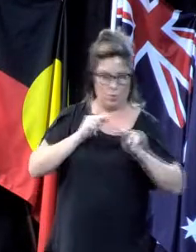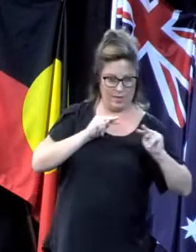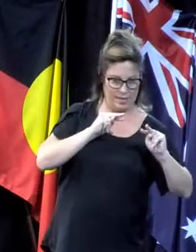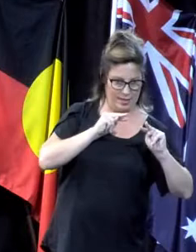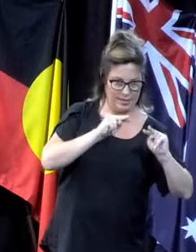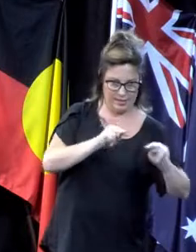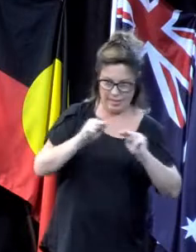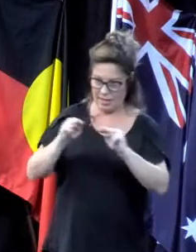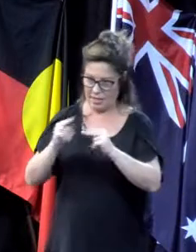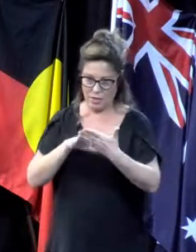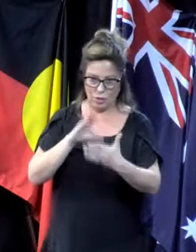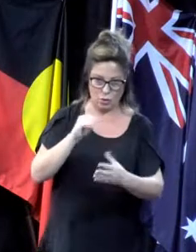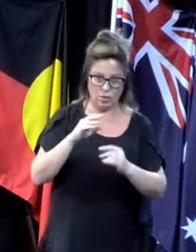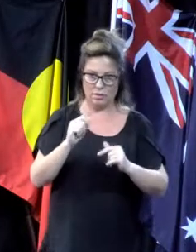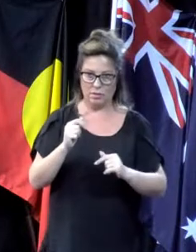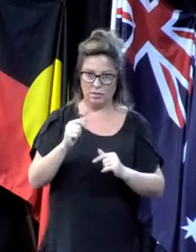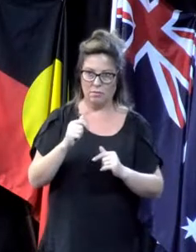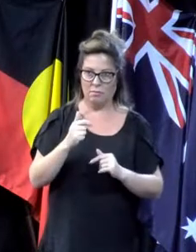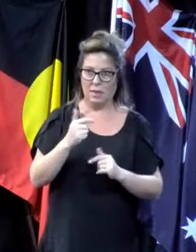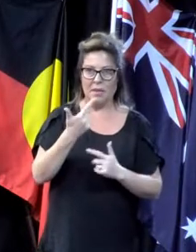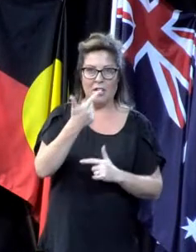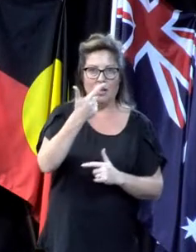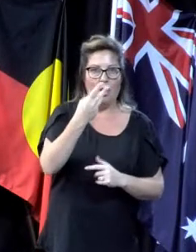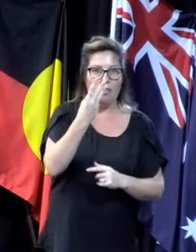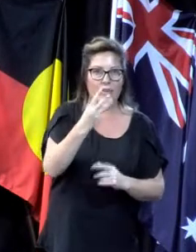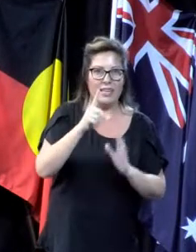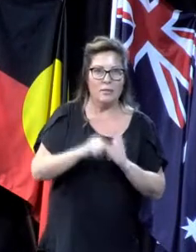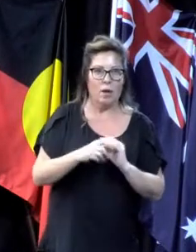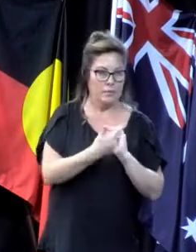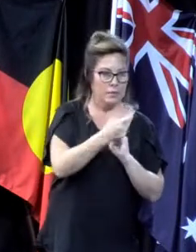And may teach a maximum of 150 students overall,